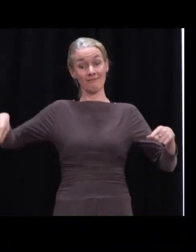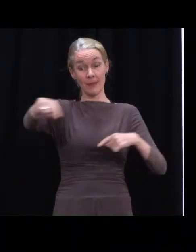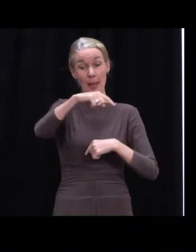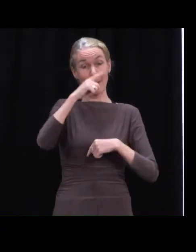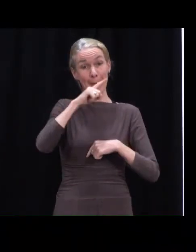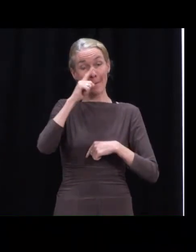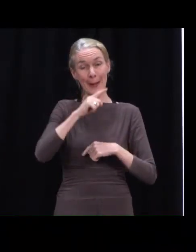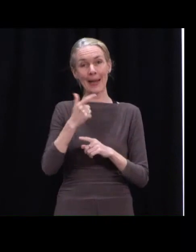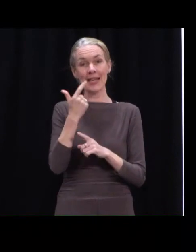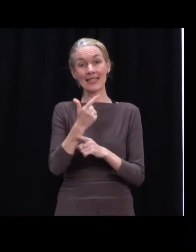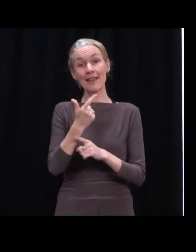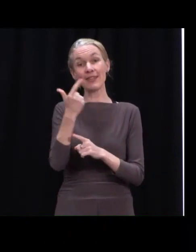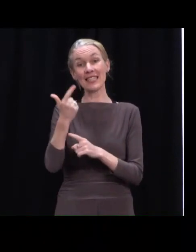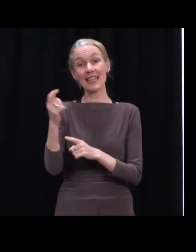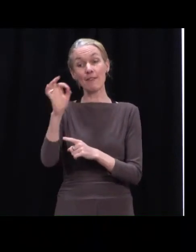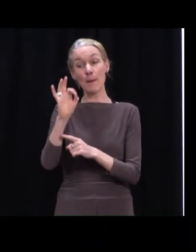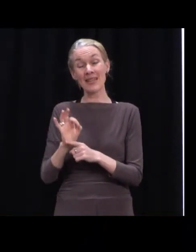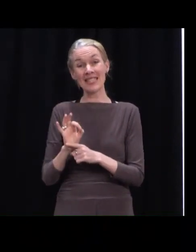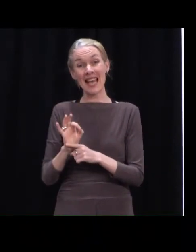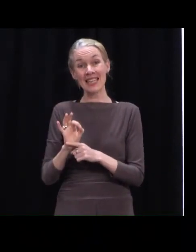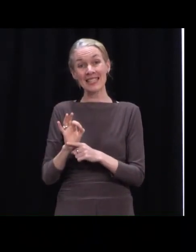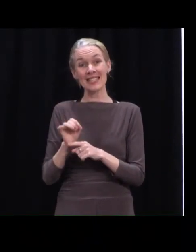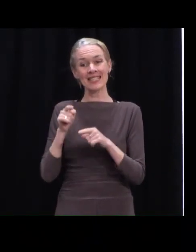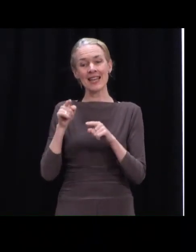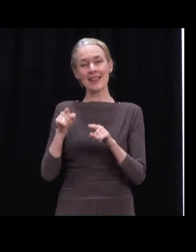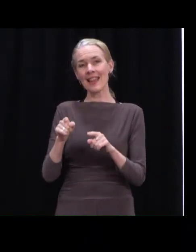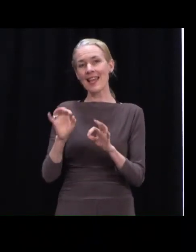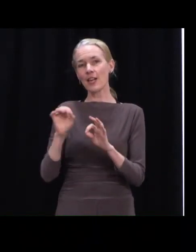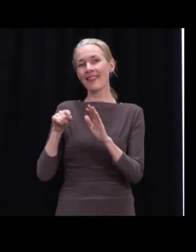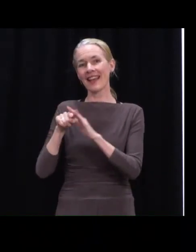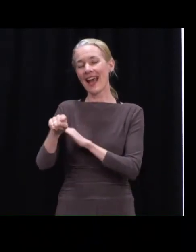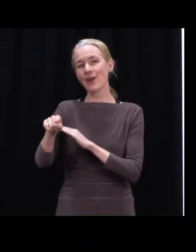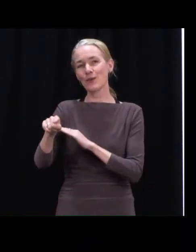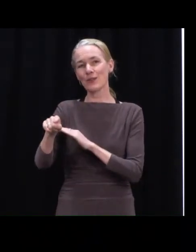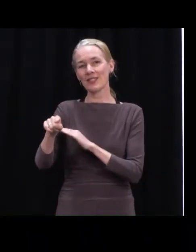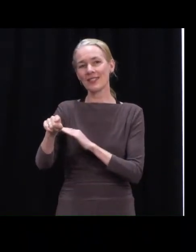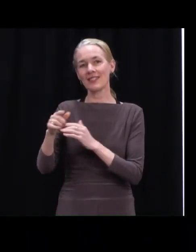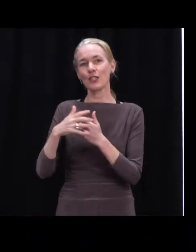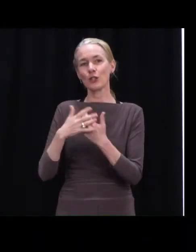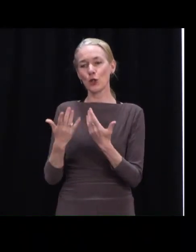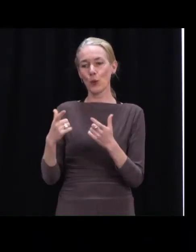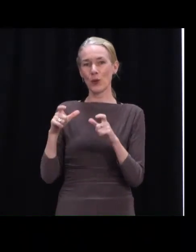rather than from exposures in